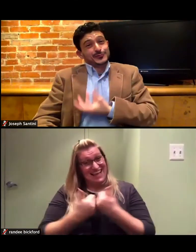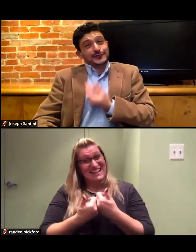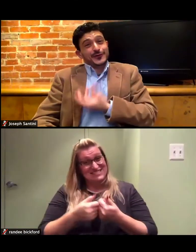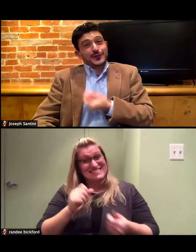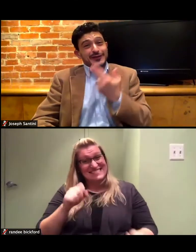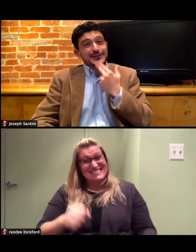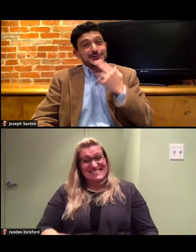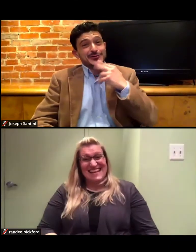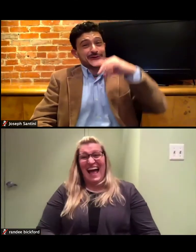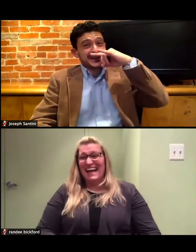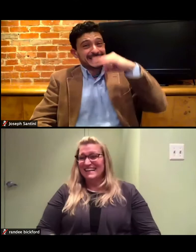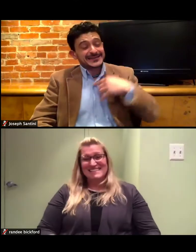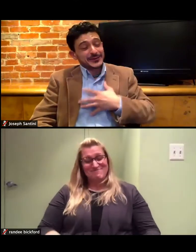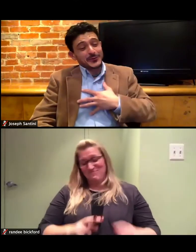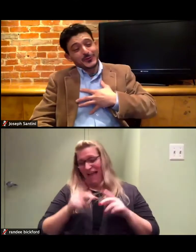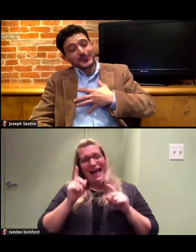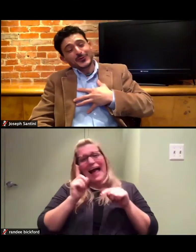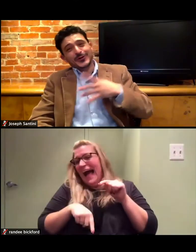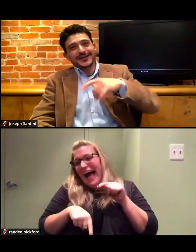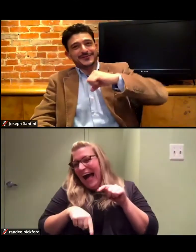Some parents waiver and that's the challenge,